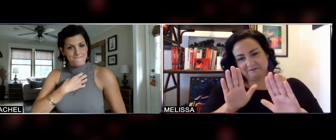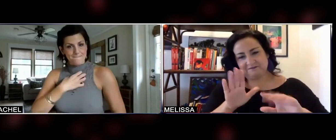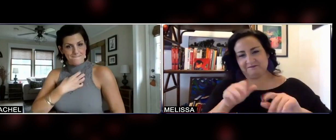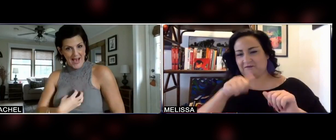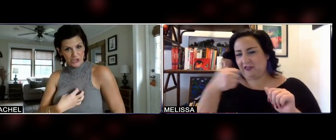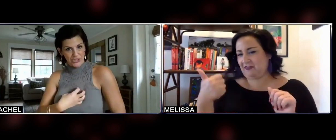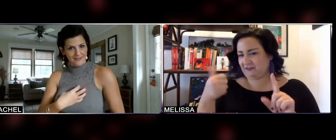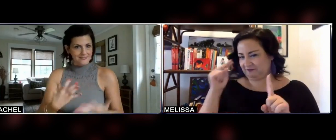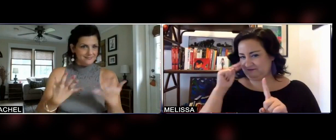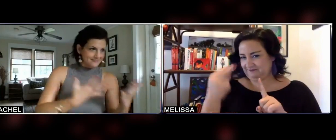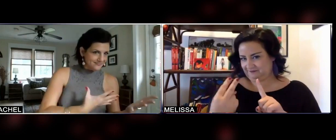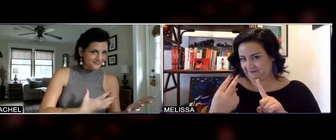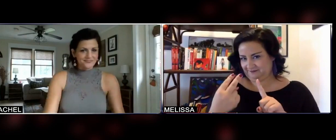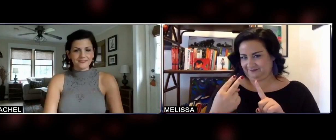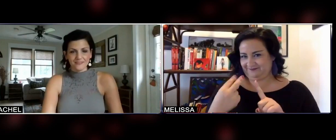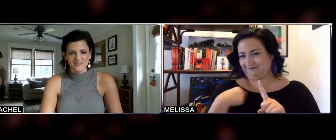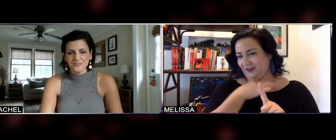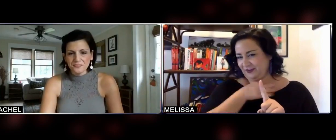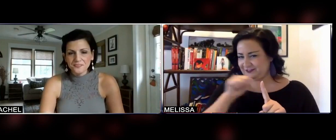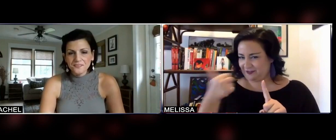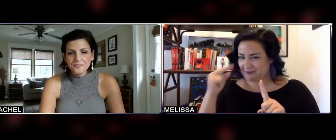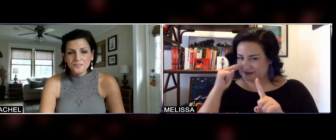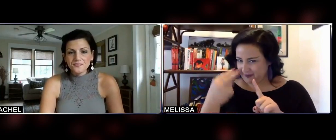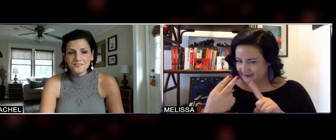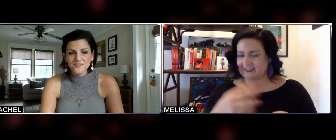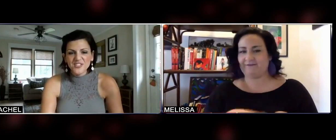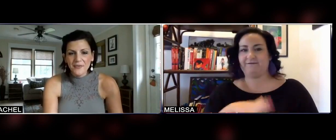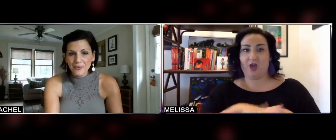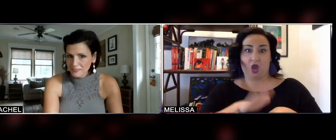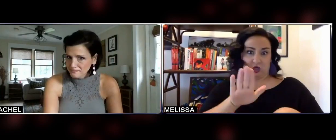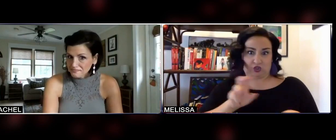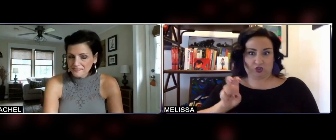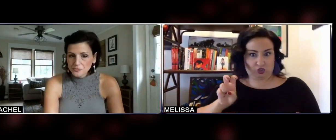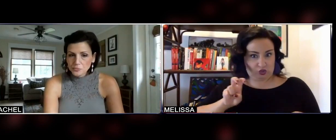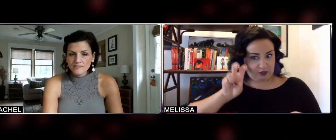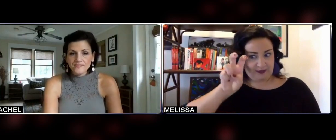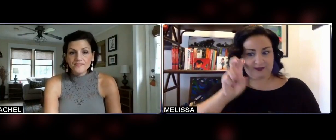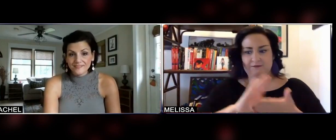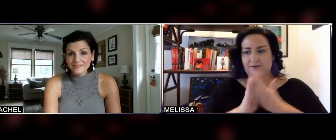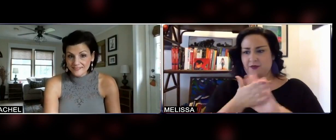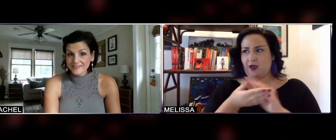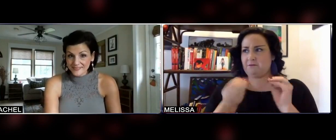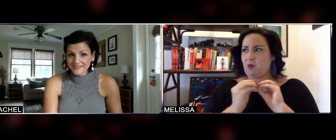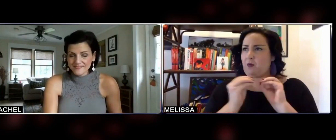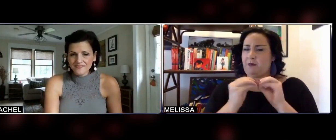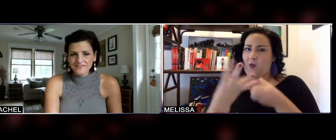Hmm, another perspective I want to bring up. As you've been on your journey embracing your Deaf identity